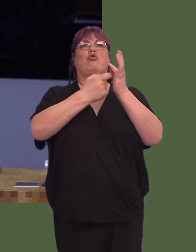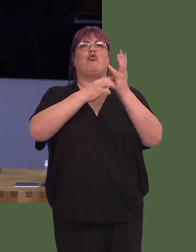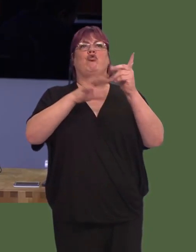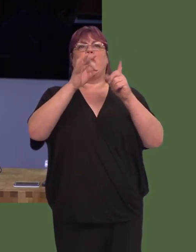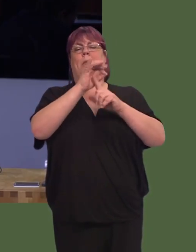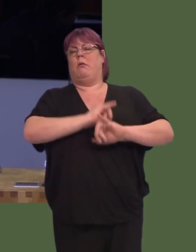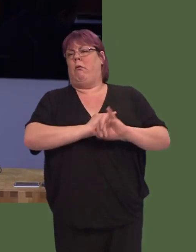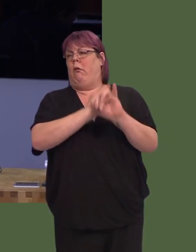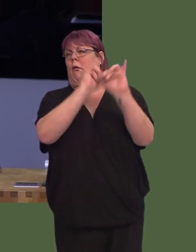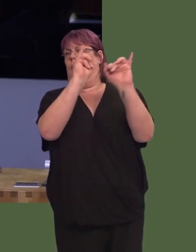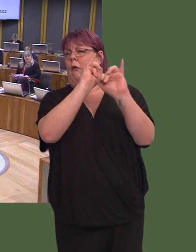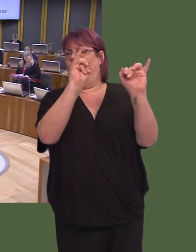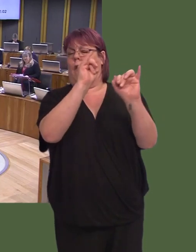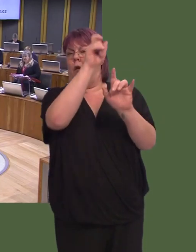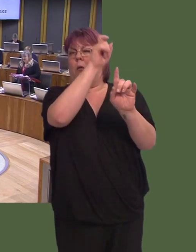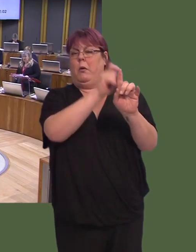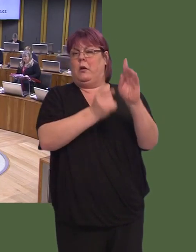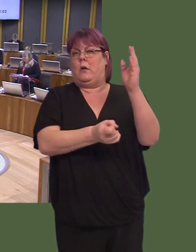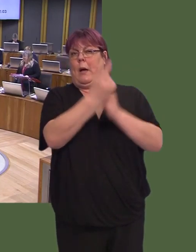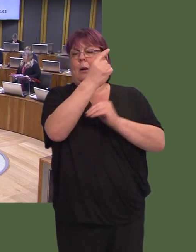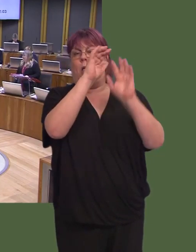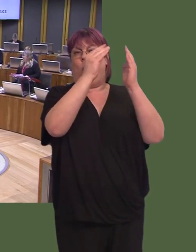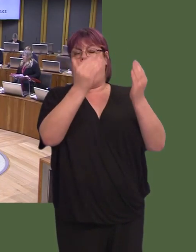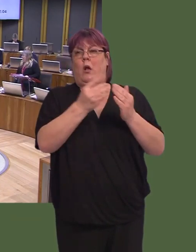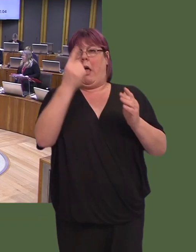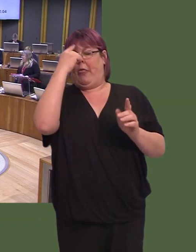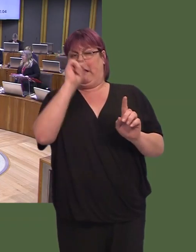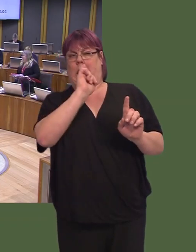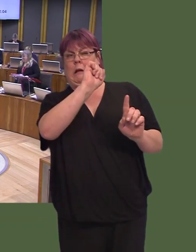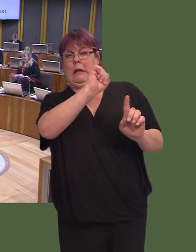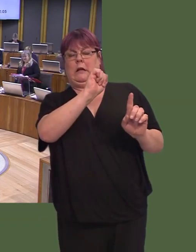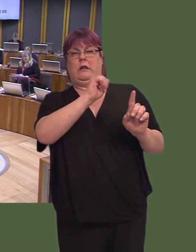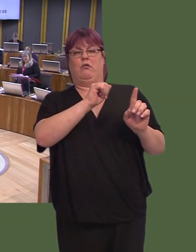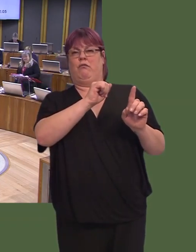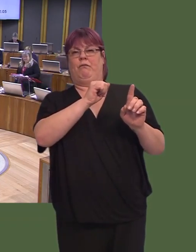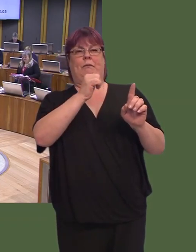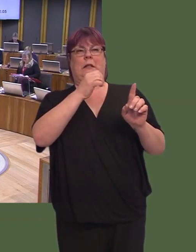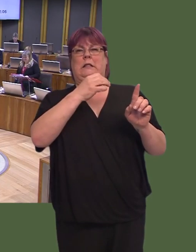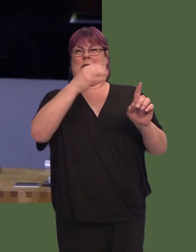She said, 'I think that he is a danger and I think that he is a racist.'